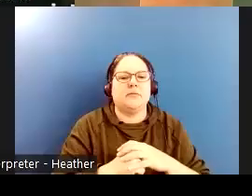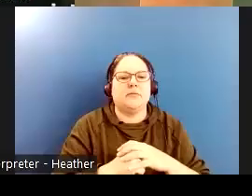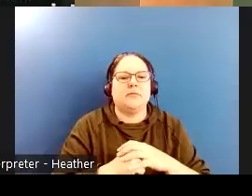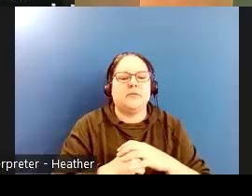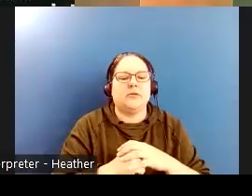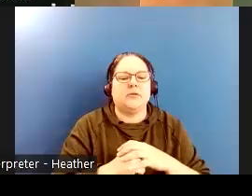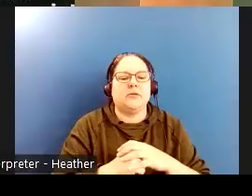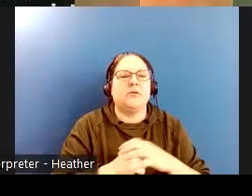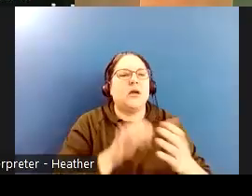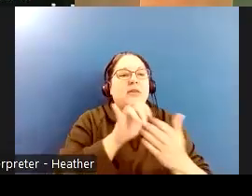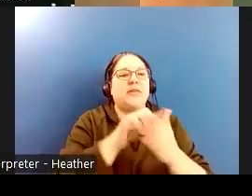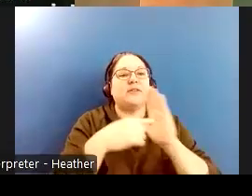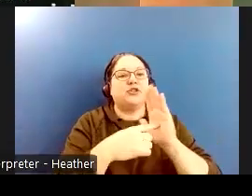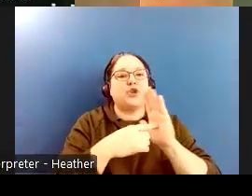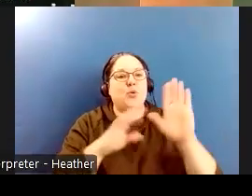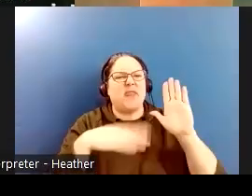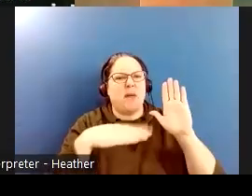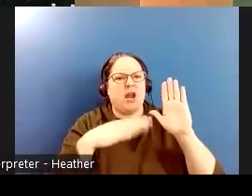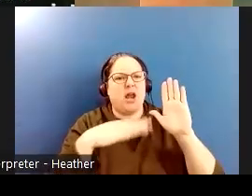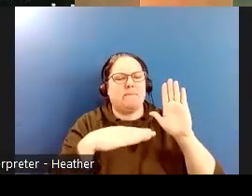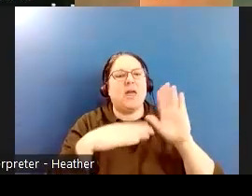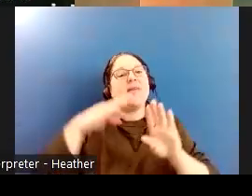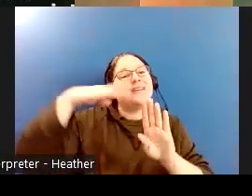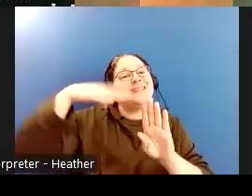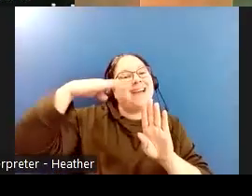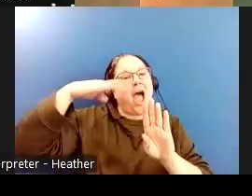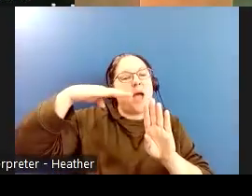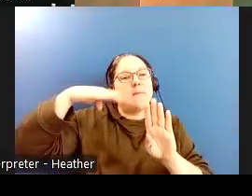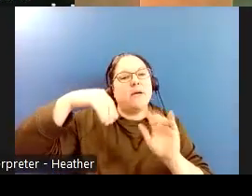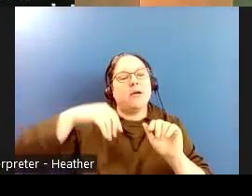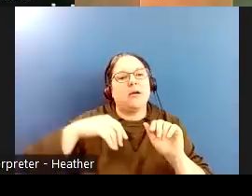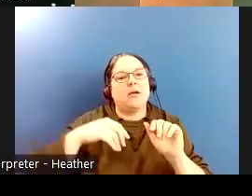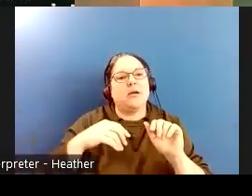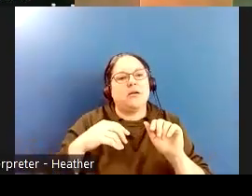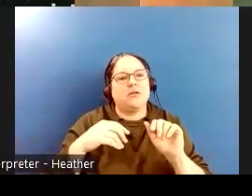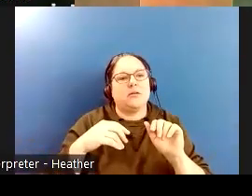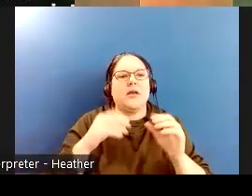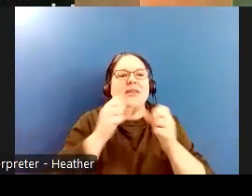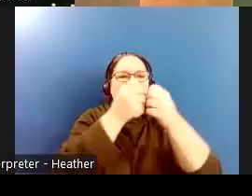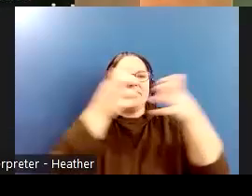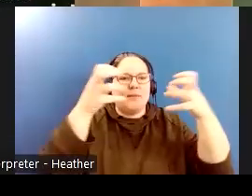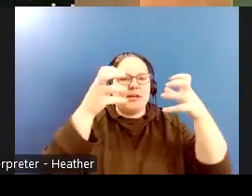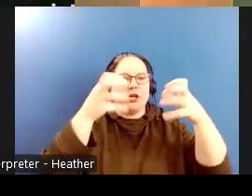that's actually shown in the bottom. Sorry. the the top is the uh is inflammation. So if at any